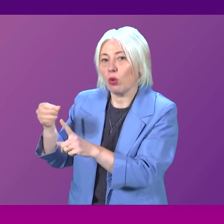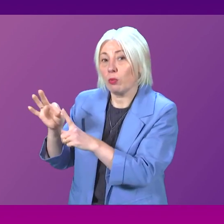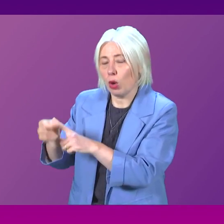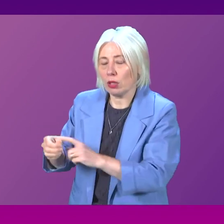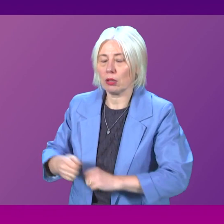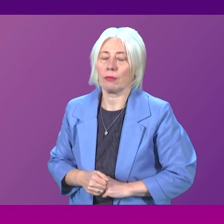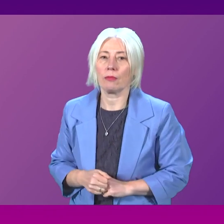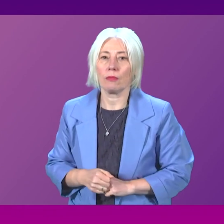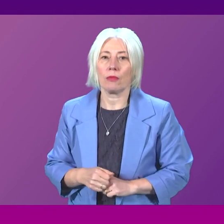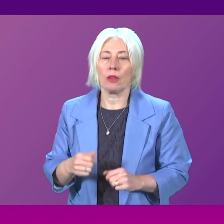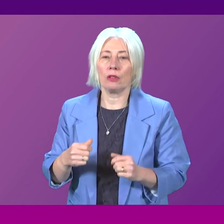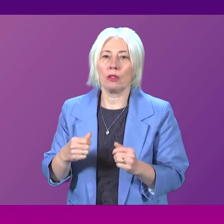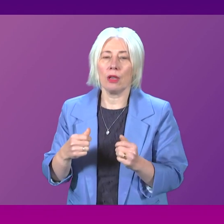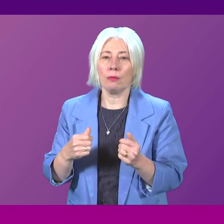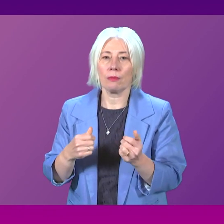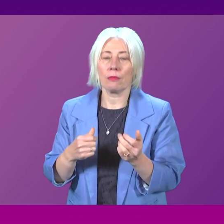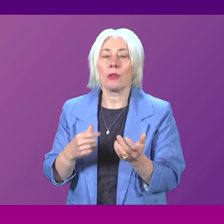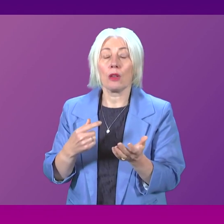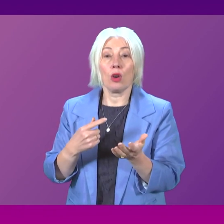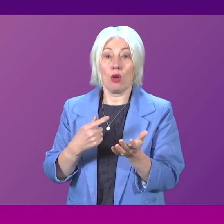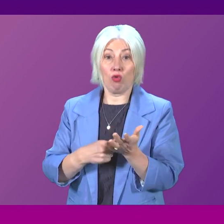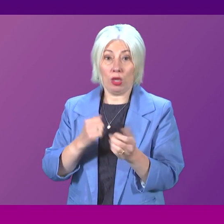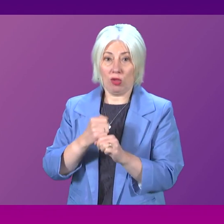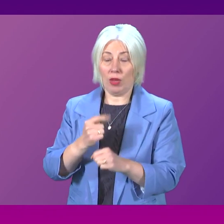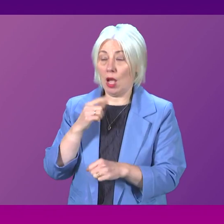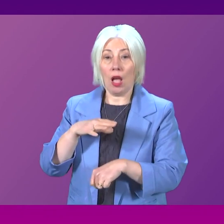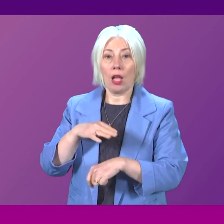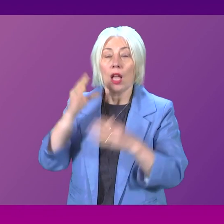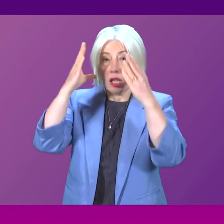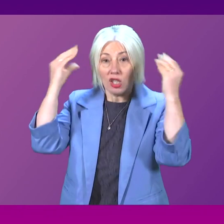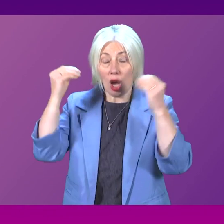Yesterday, the Dutch Government confirmed that it is launching an investigation into